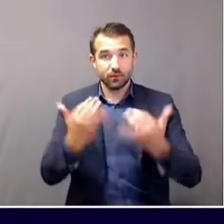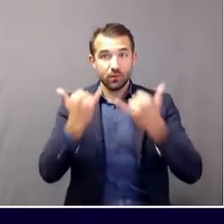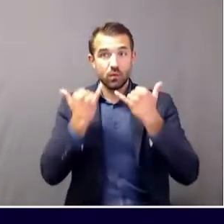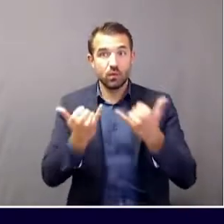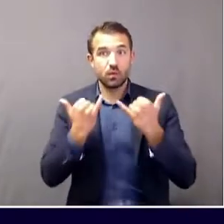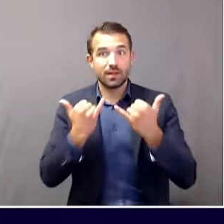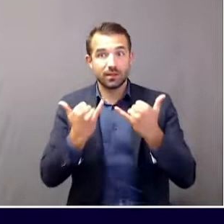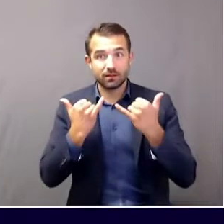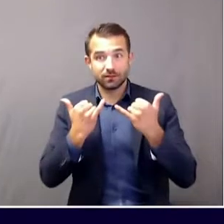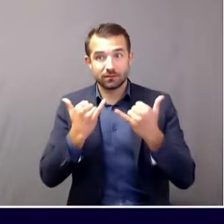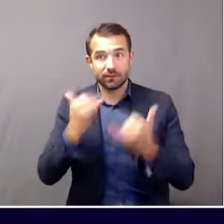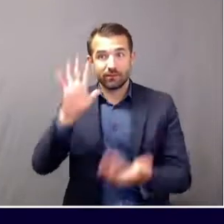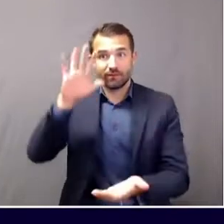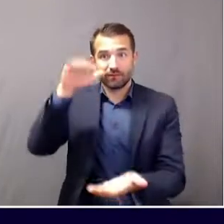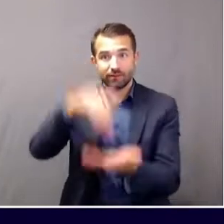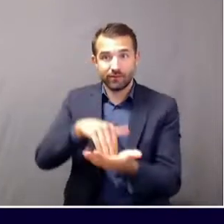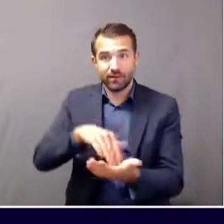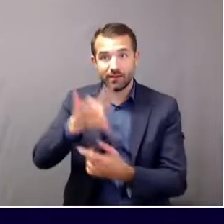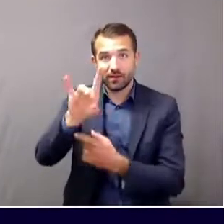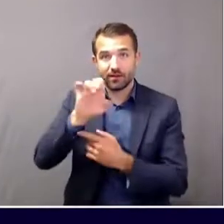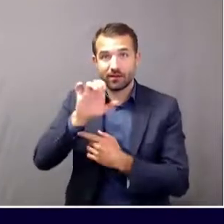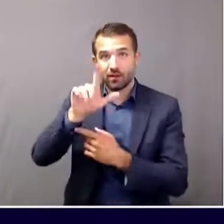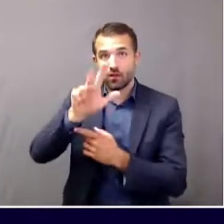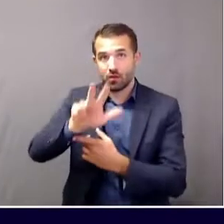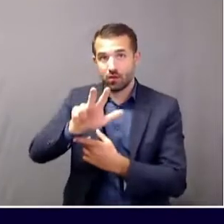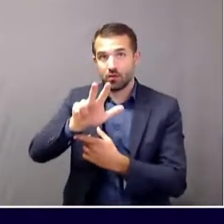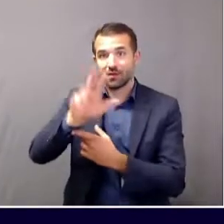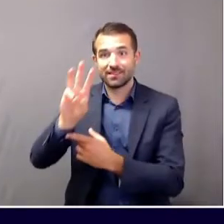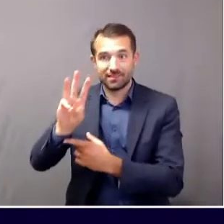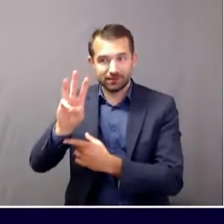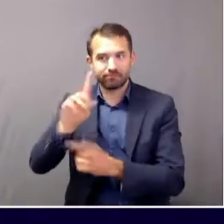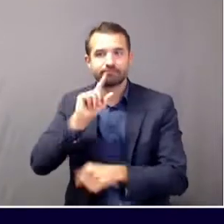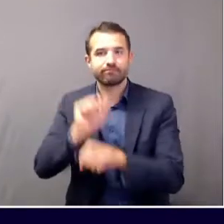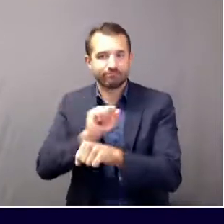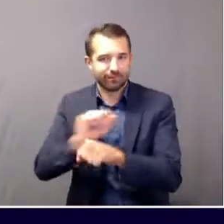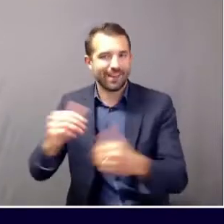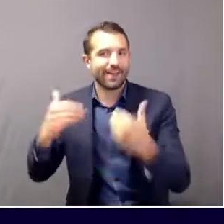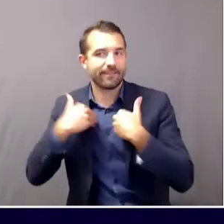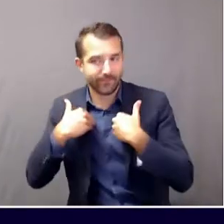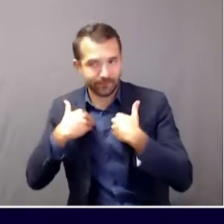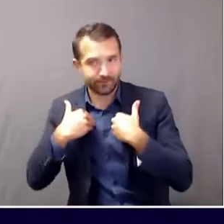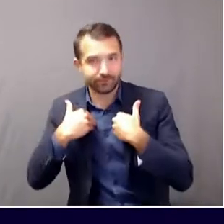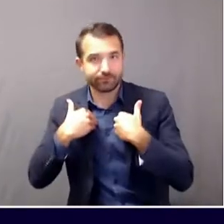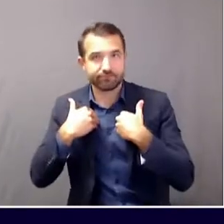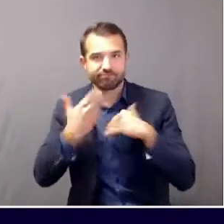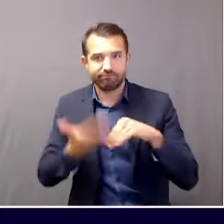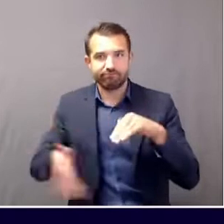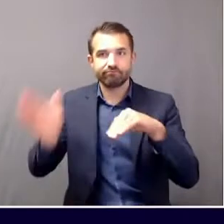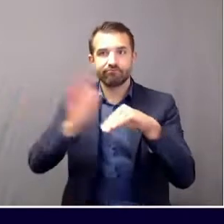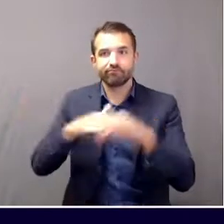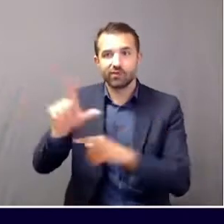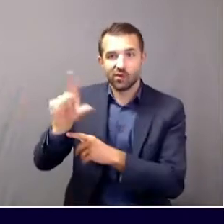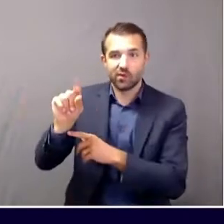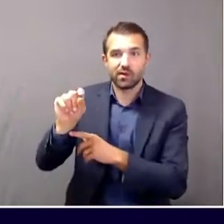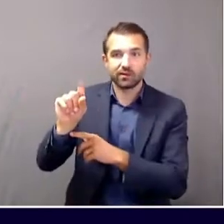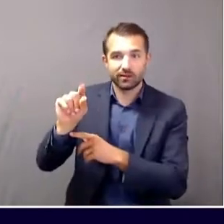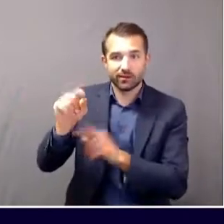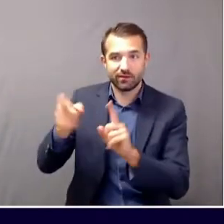eight hundred and thirty six cases of code nineteen